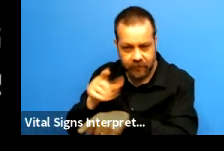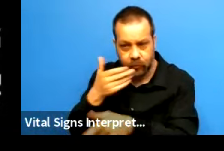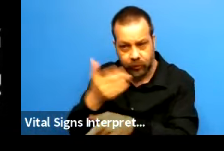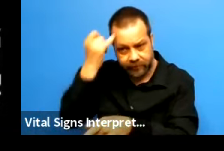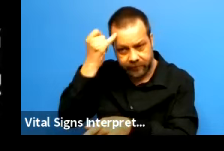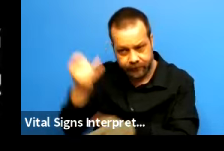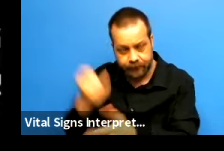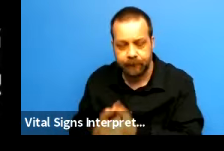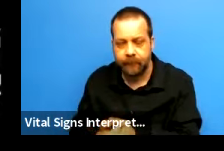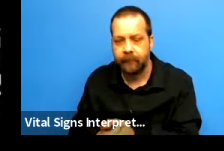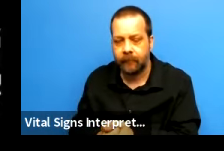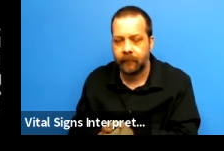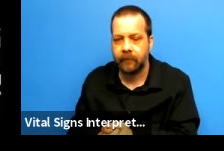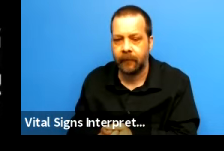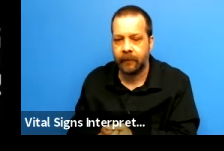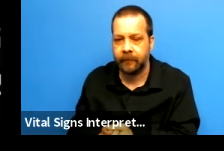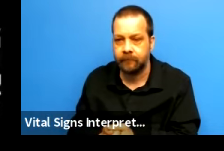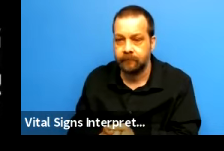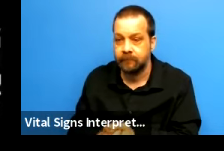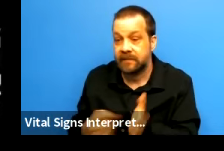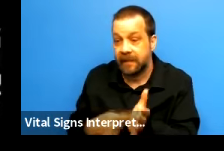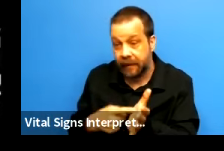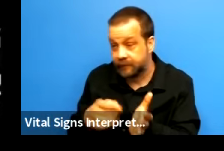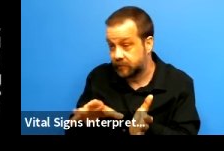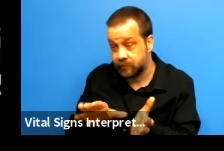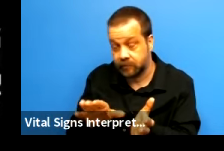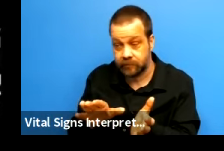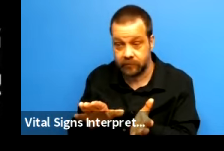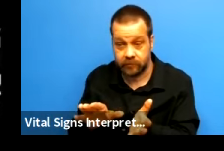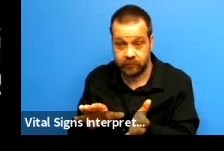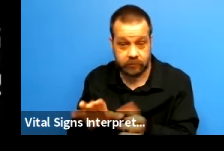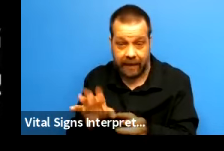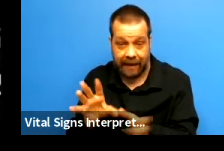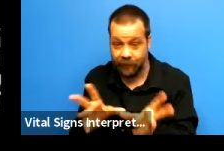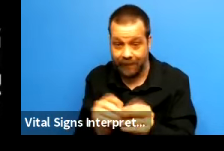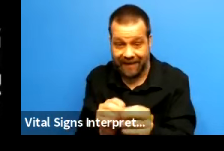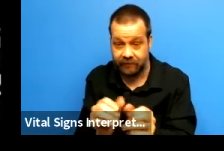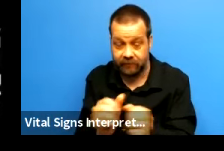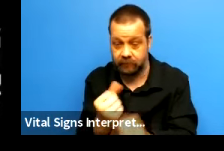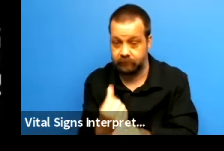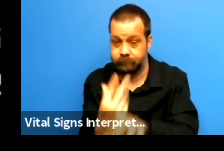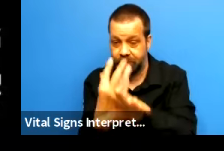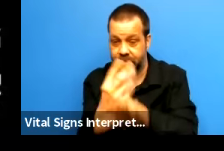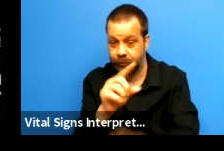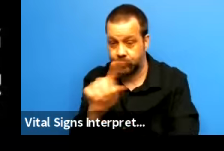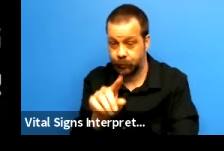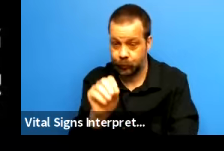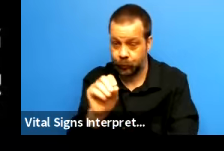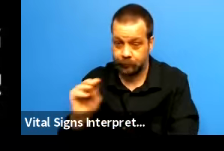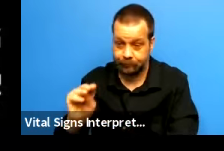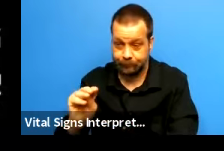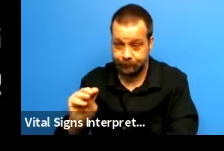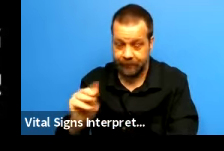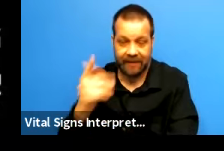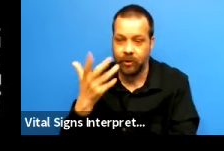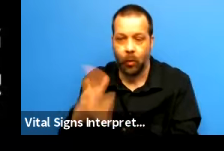and having your meeting via Zoom or what have you because you don't want to be in that physical space necessarily